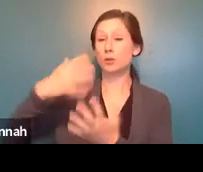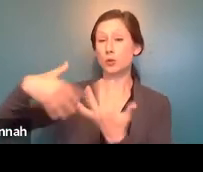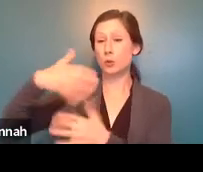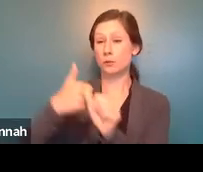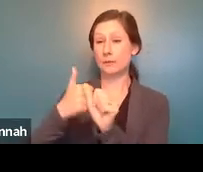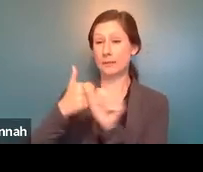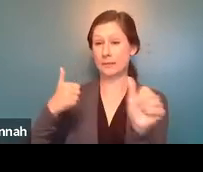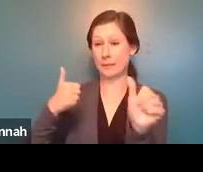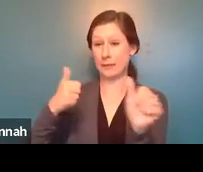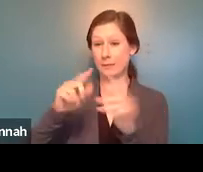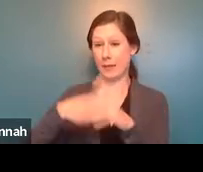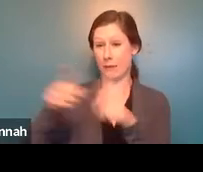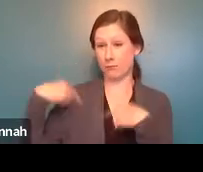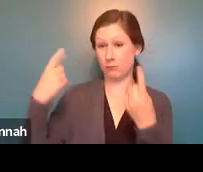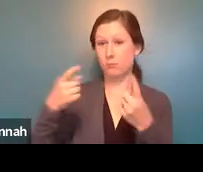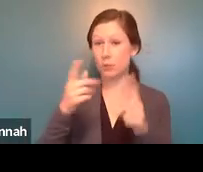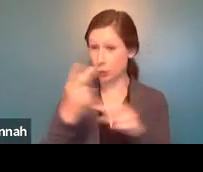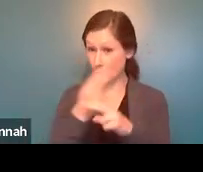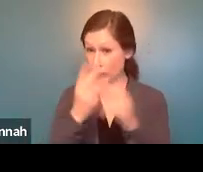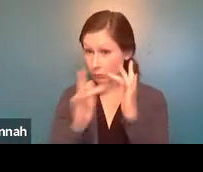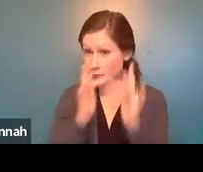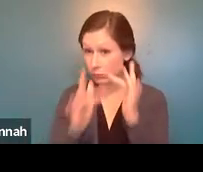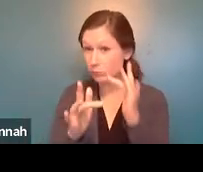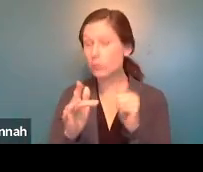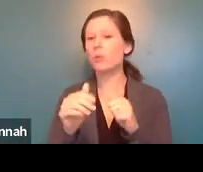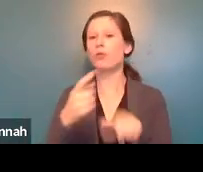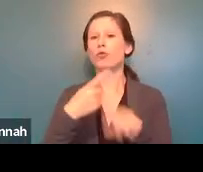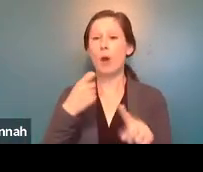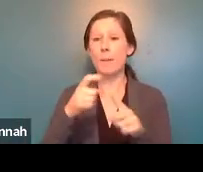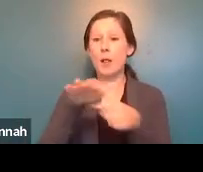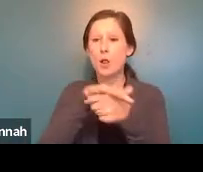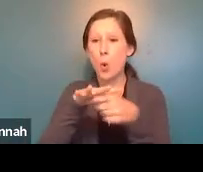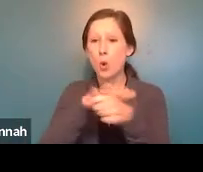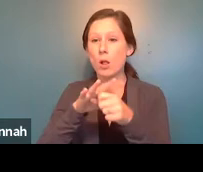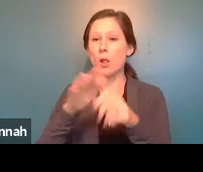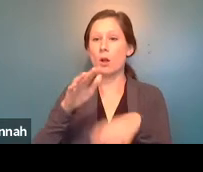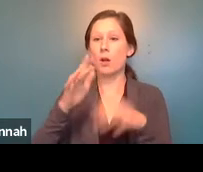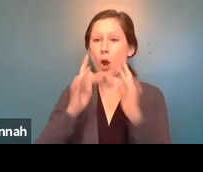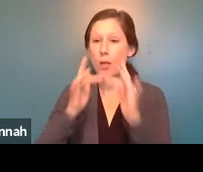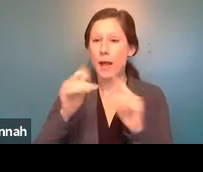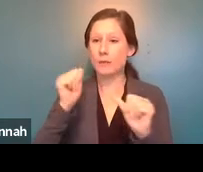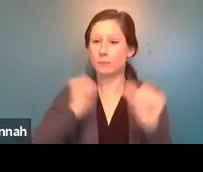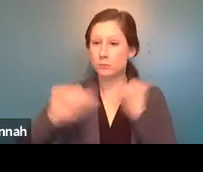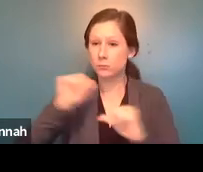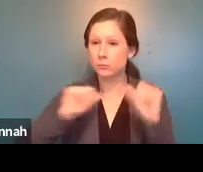utilized online content from a local theater, museum, or cultural cultural institution you have previously